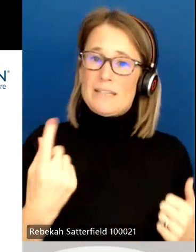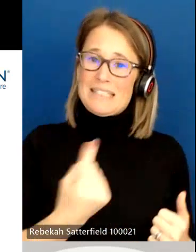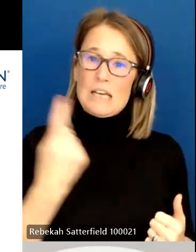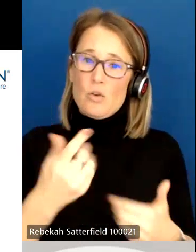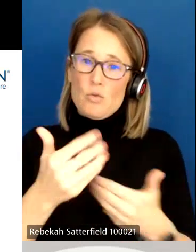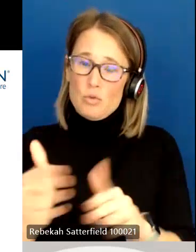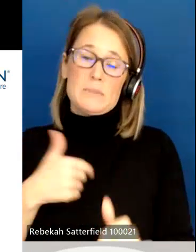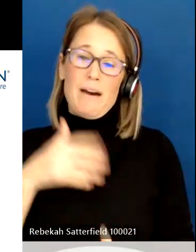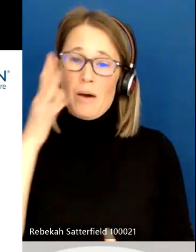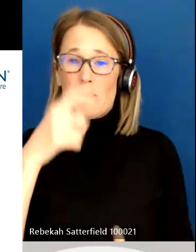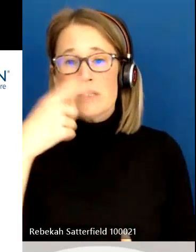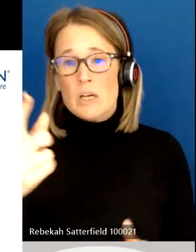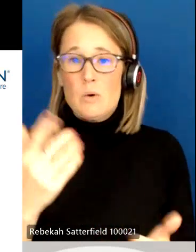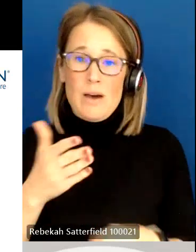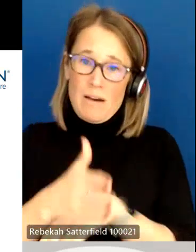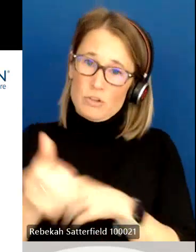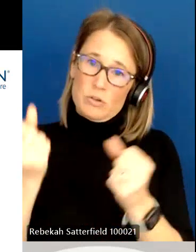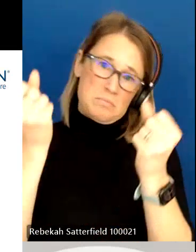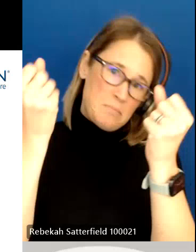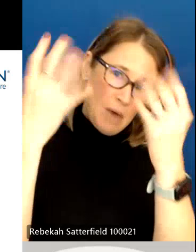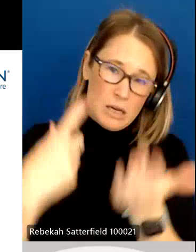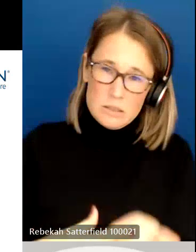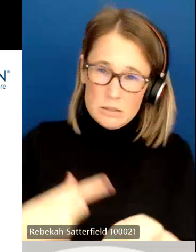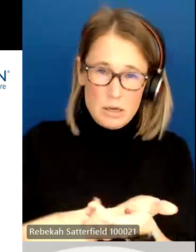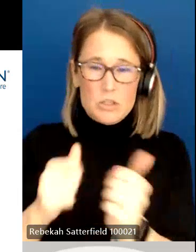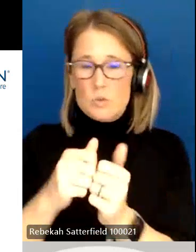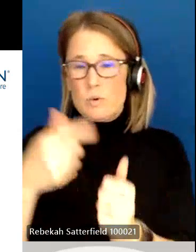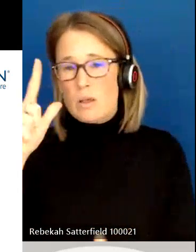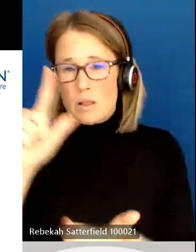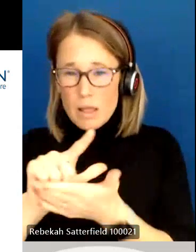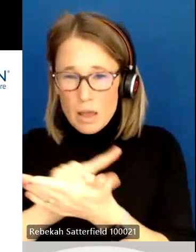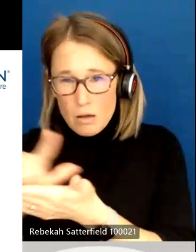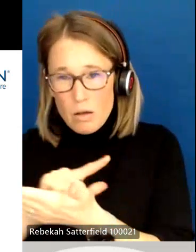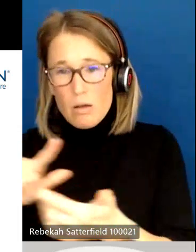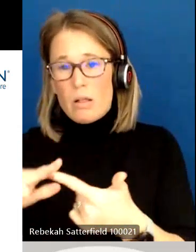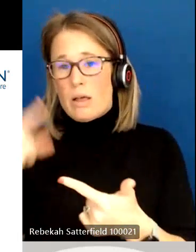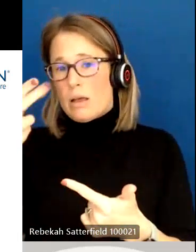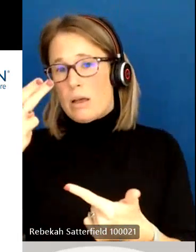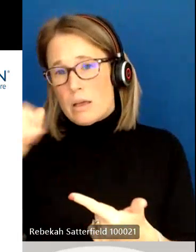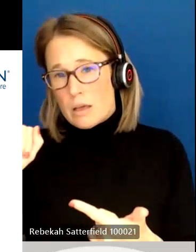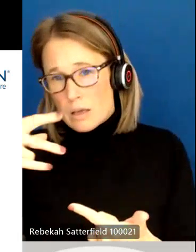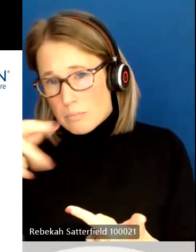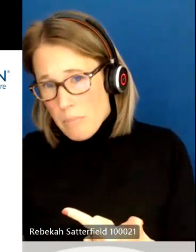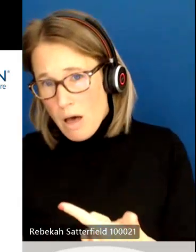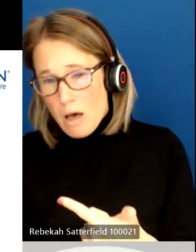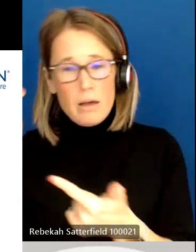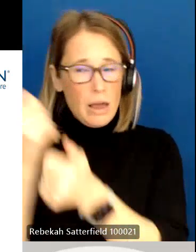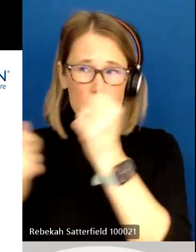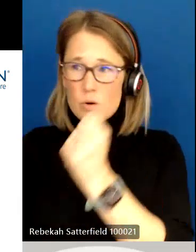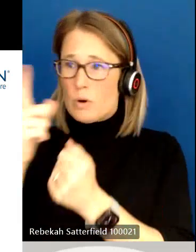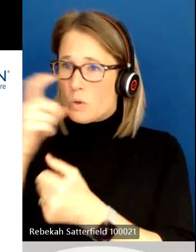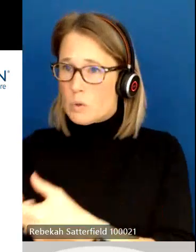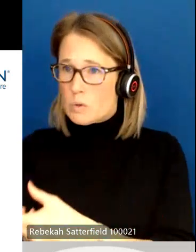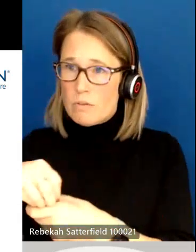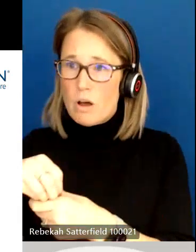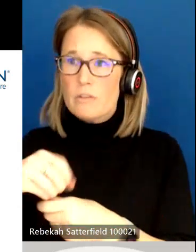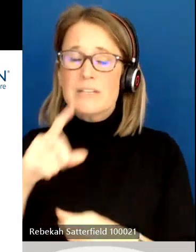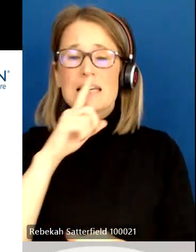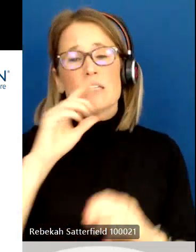many discussions with legal Hippa and every uh uh uh that was involved it's no different in a twoed